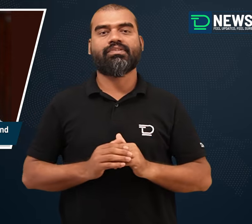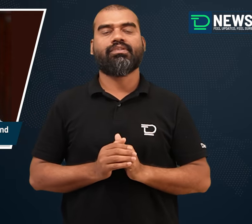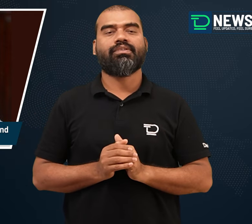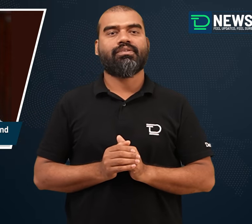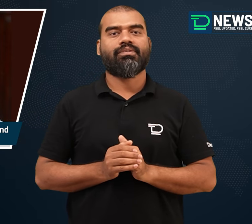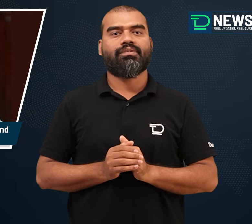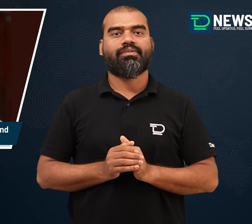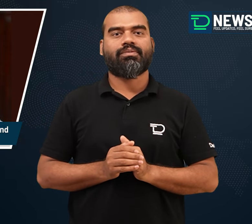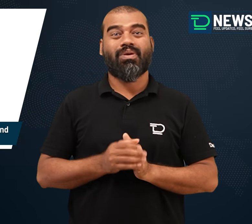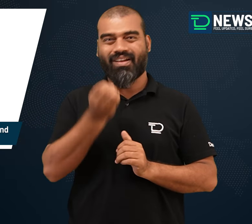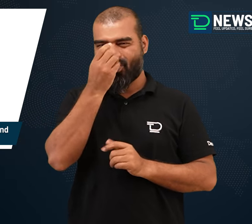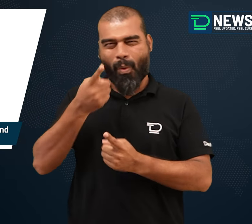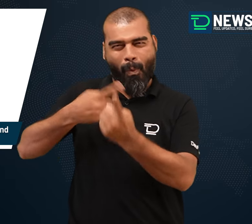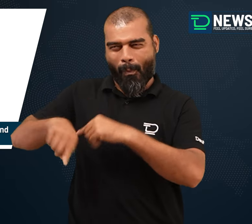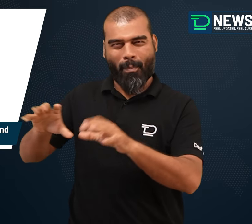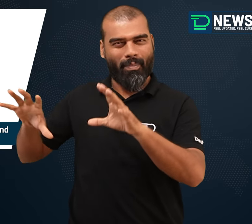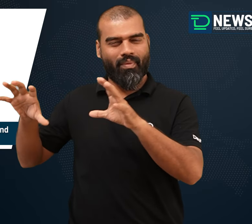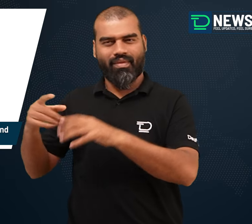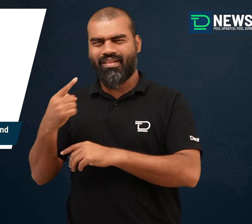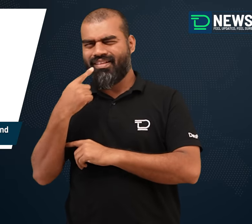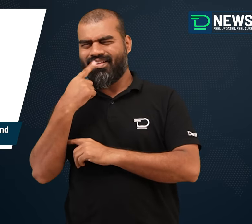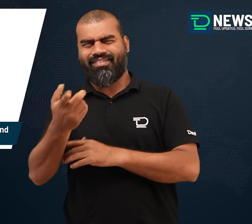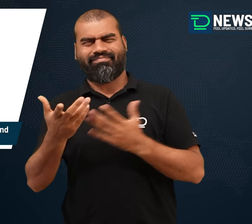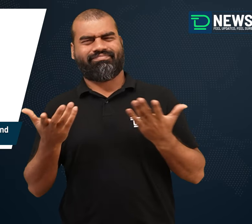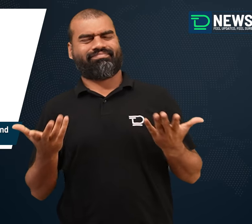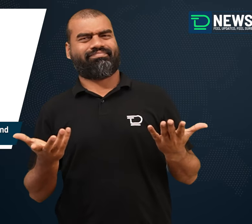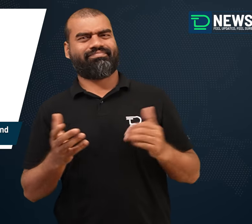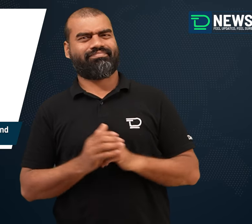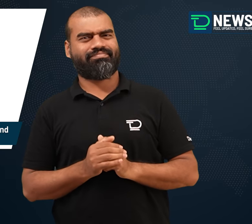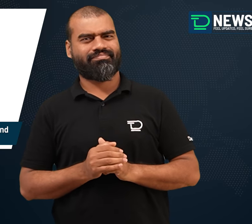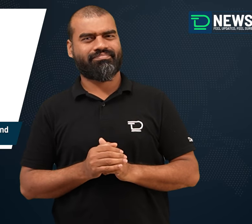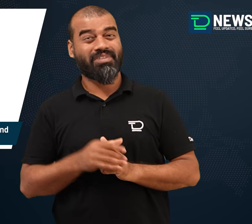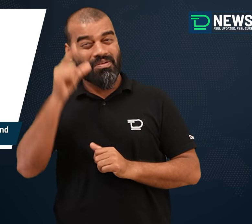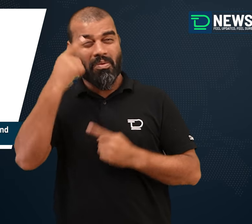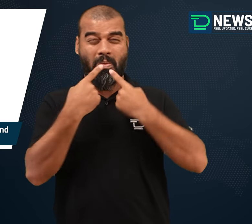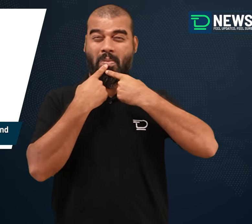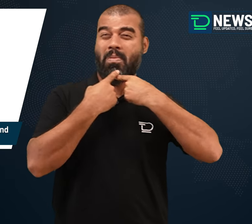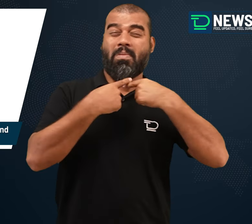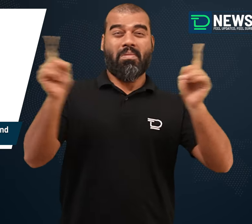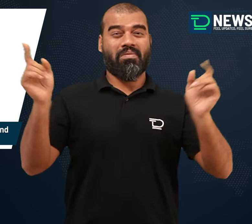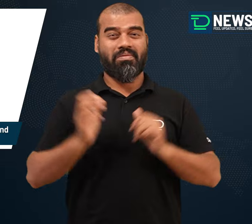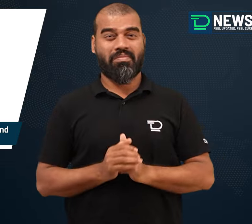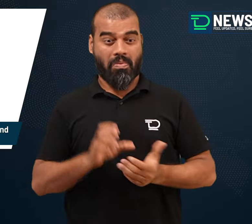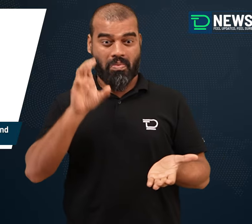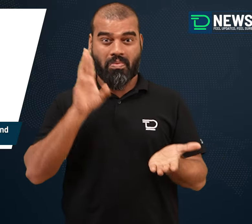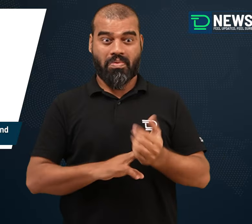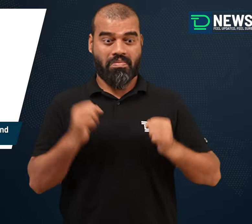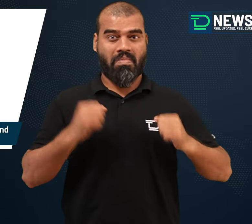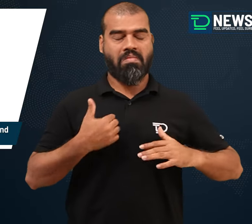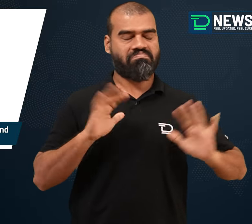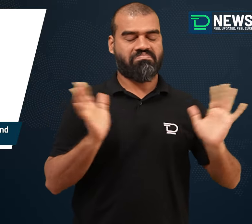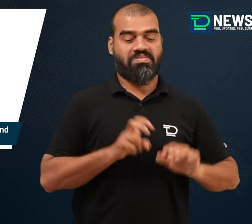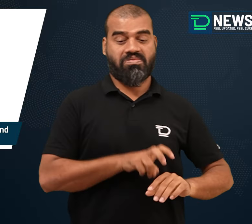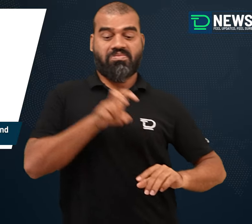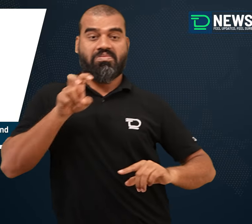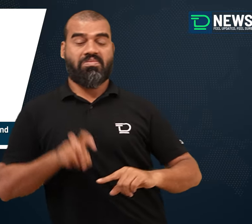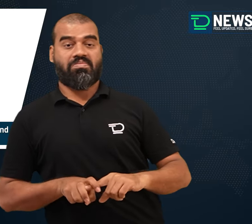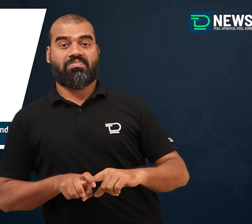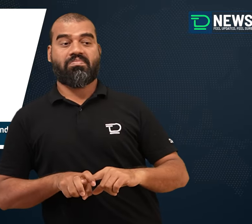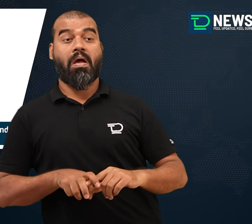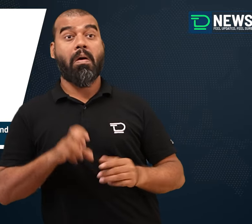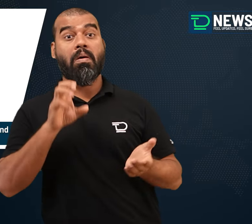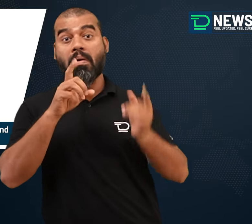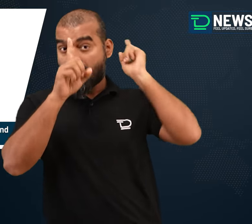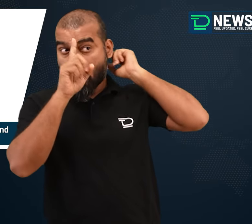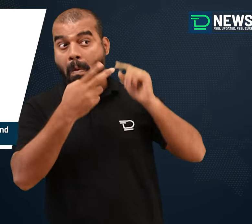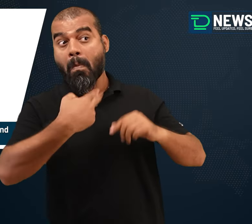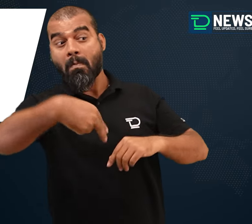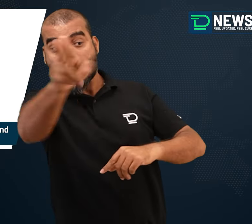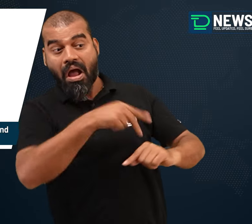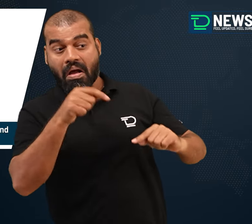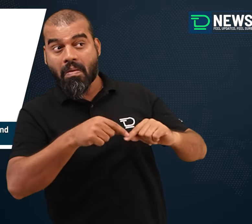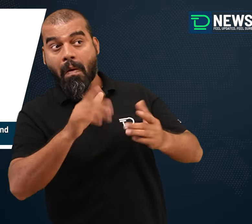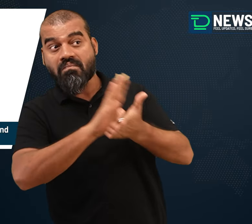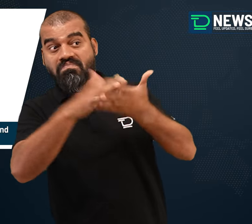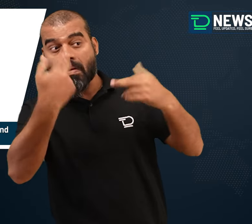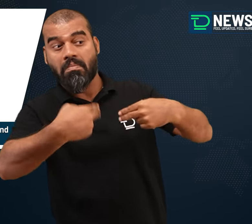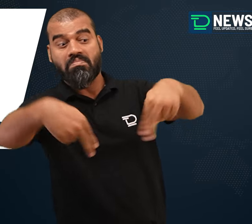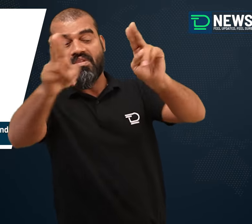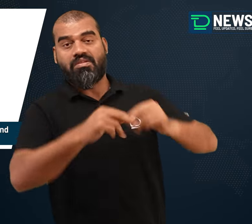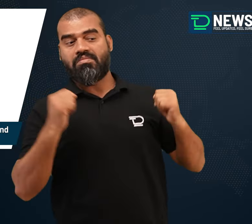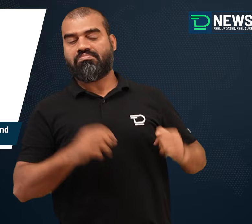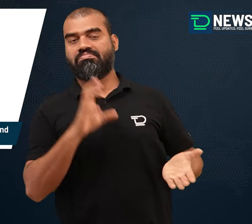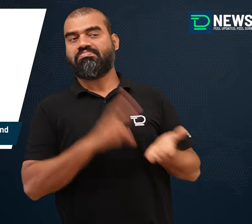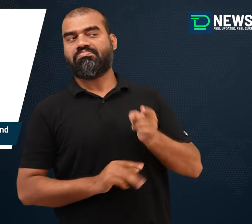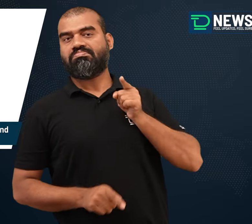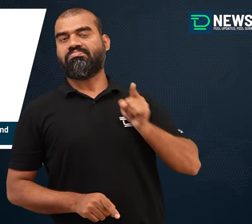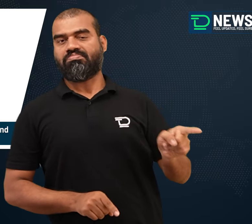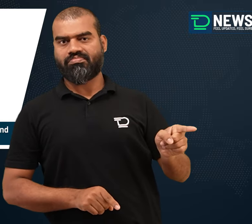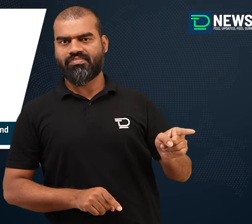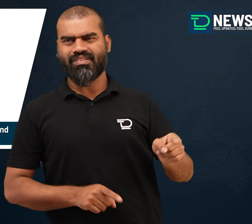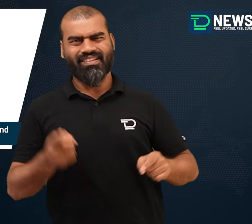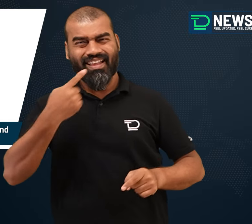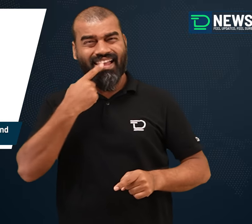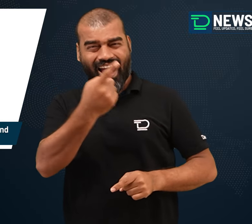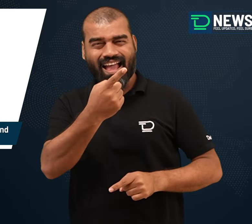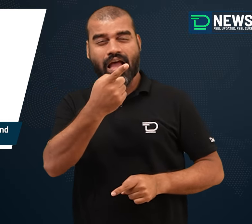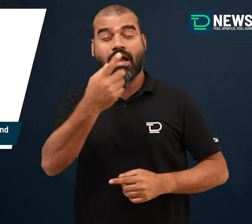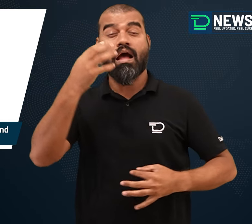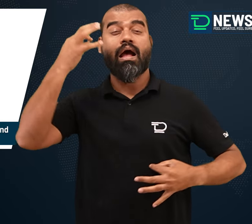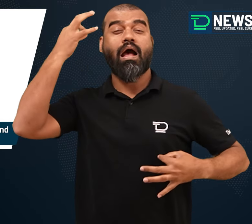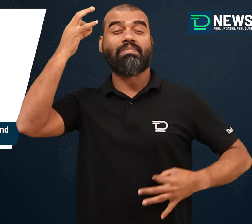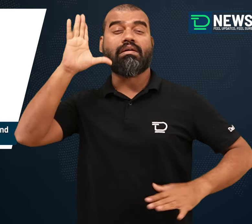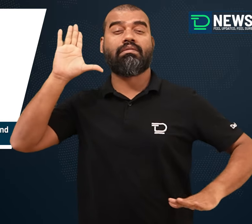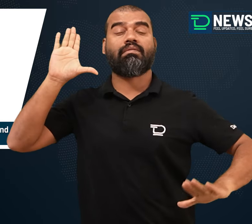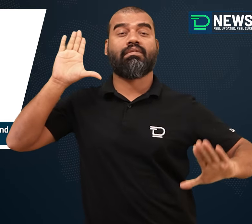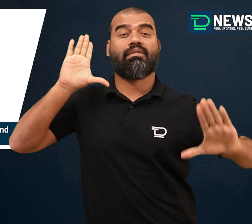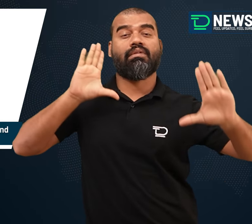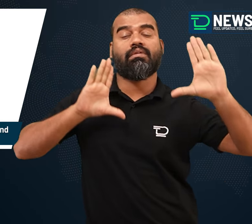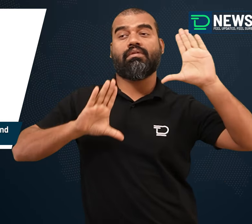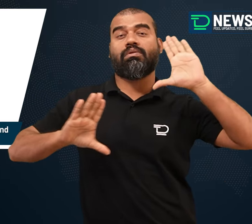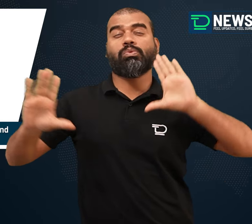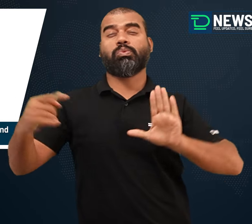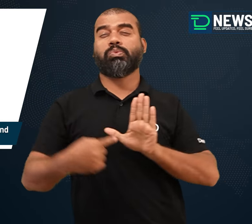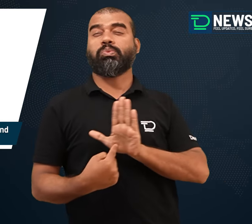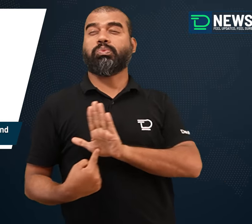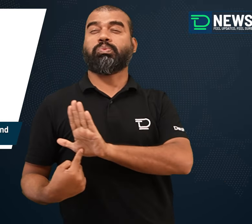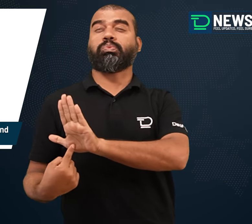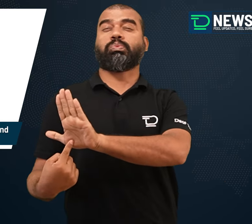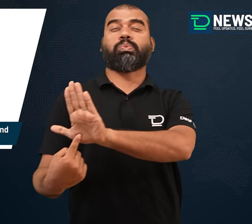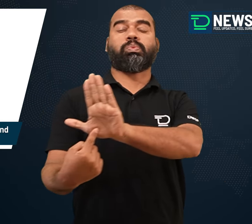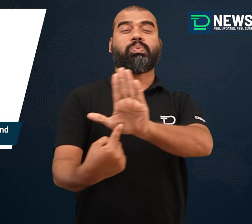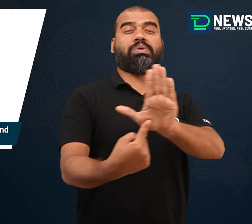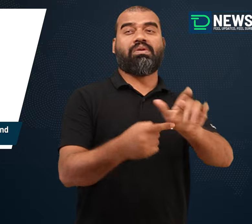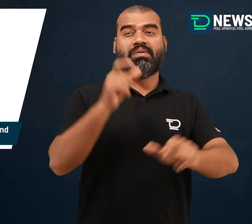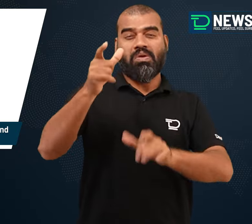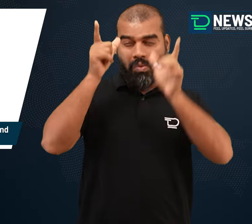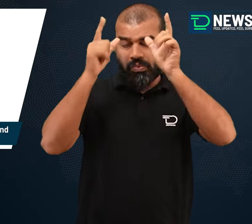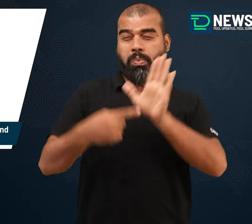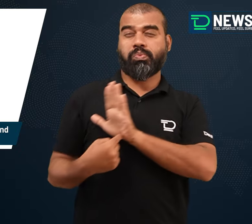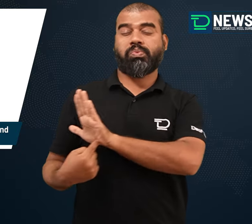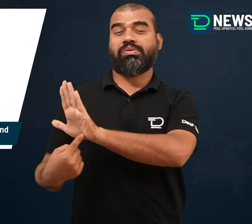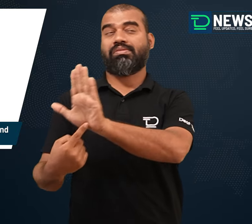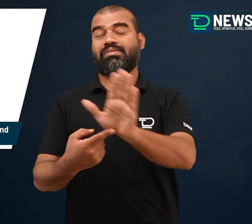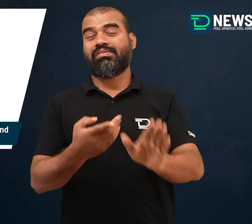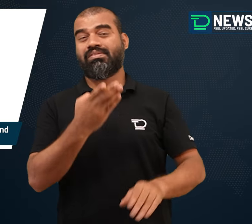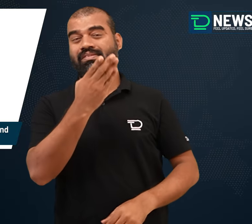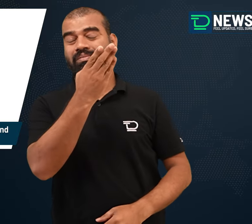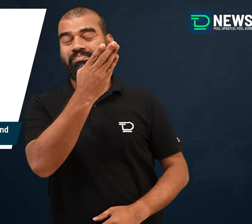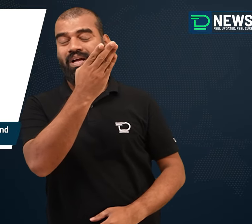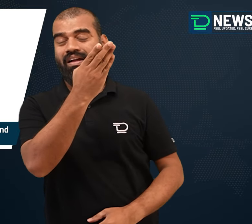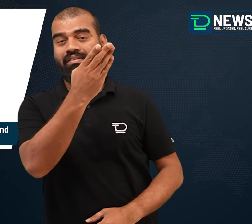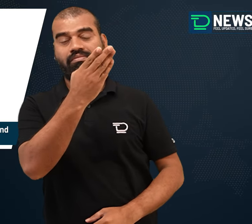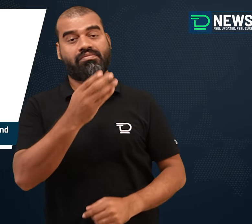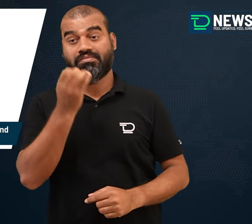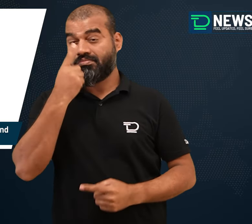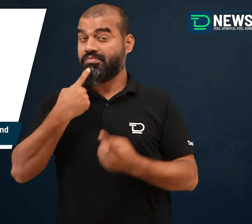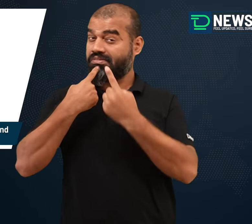The BJP responded that what is happening in Delhi is an armchair drama.